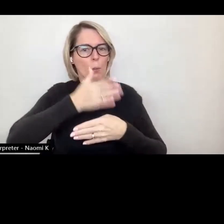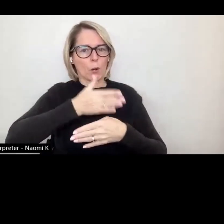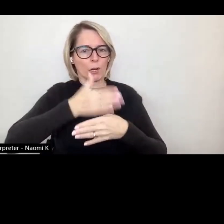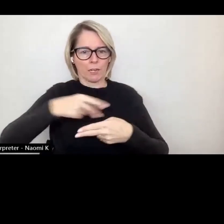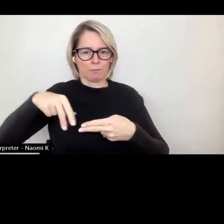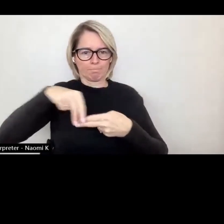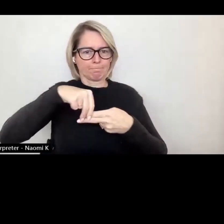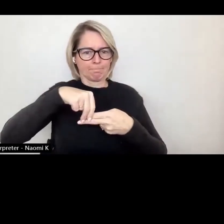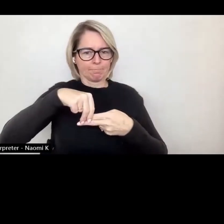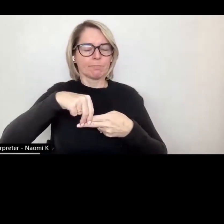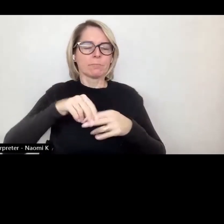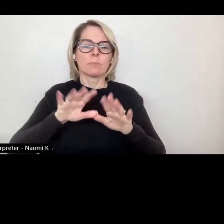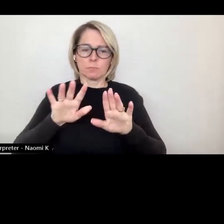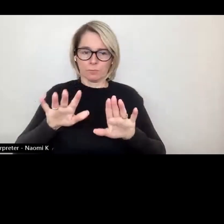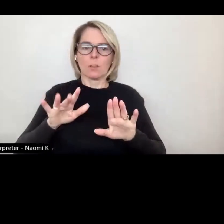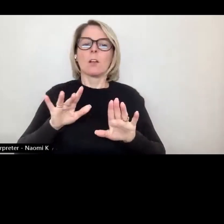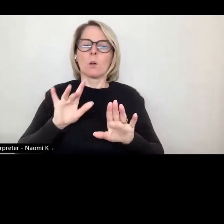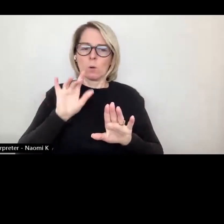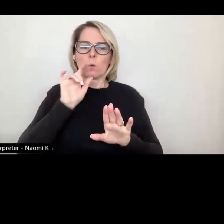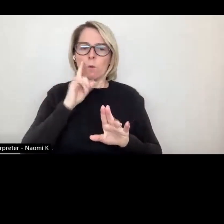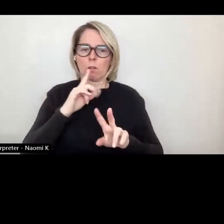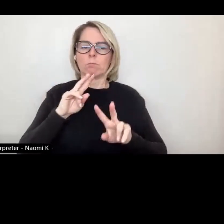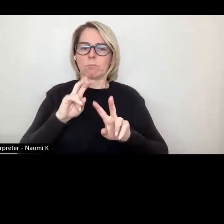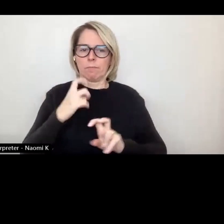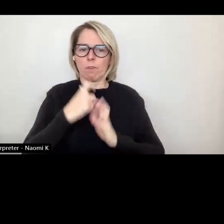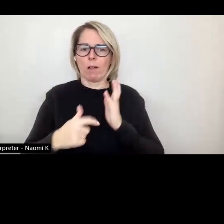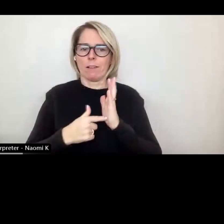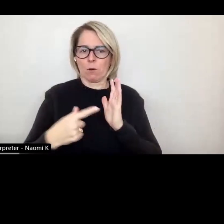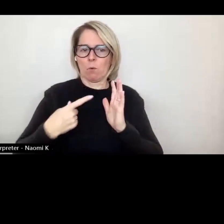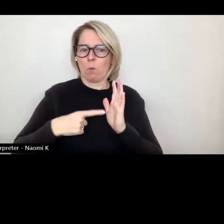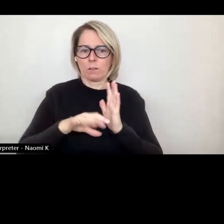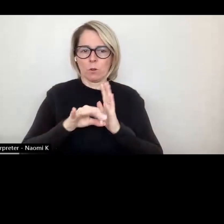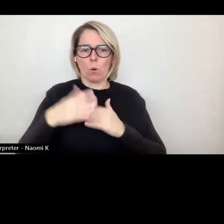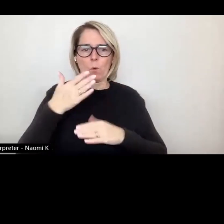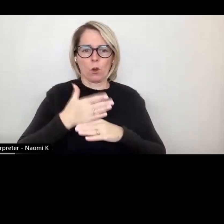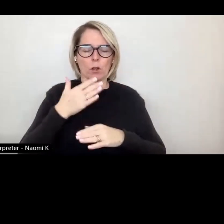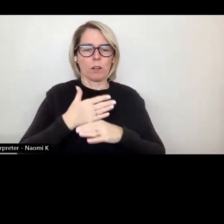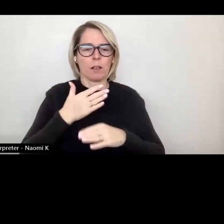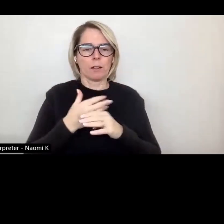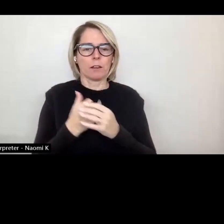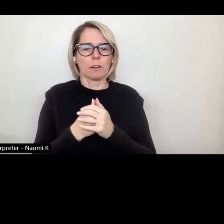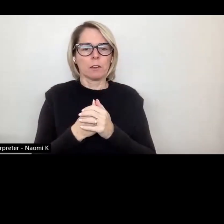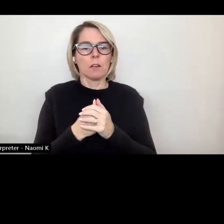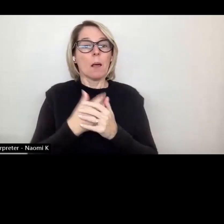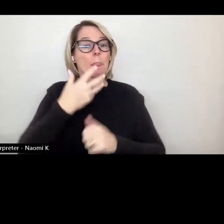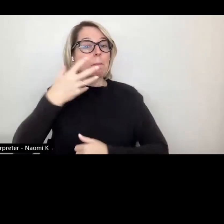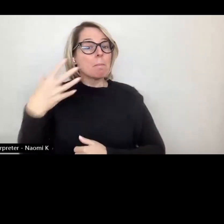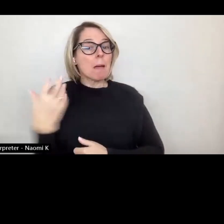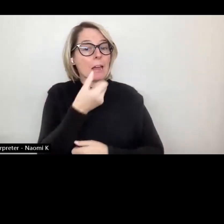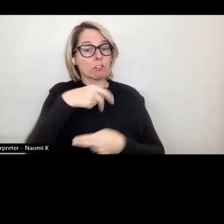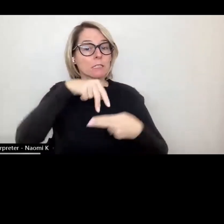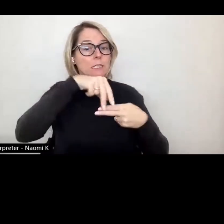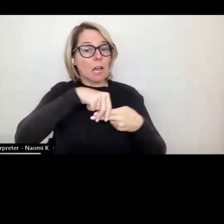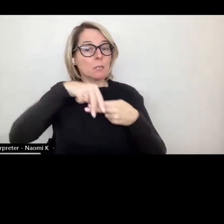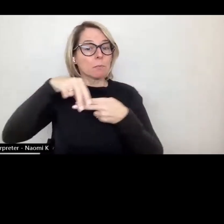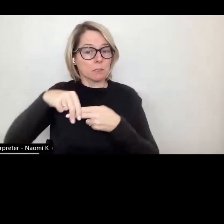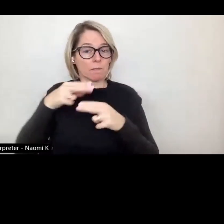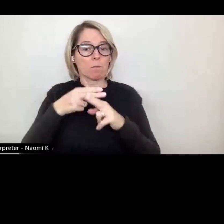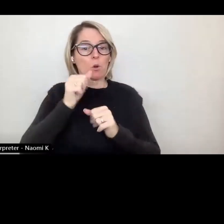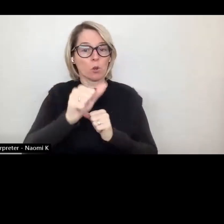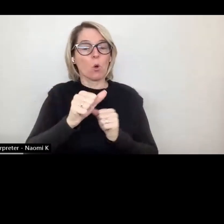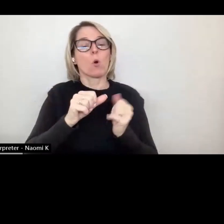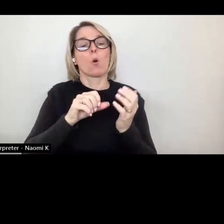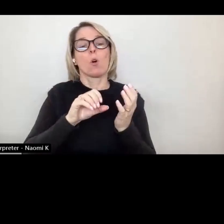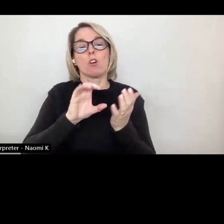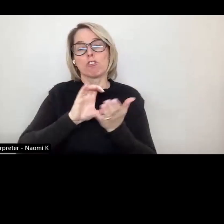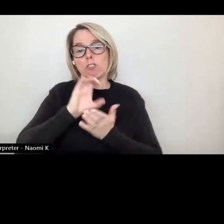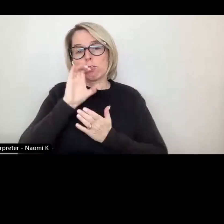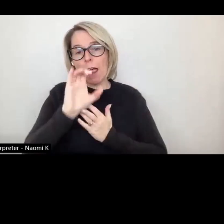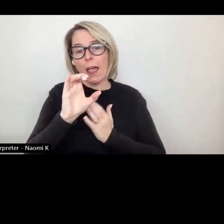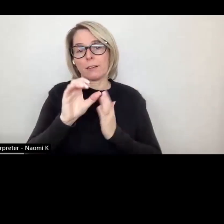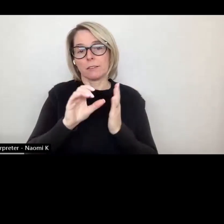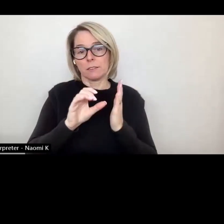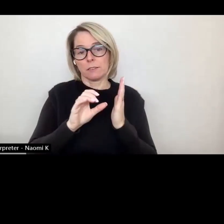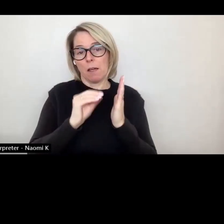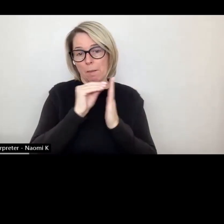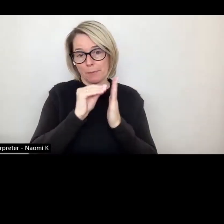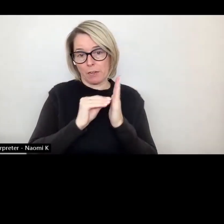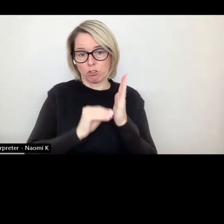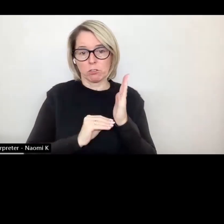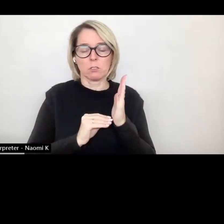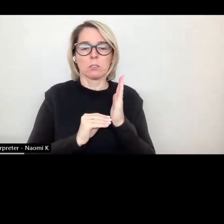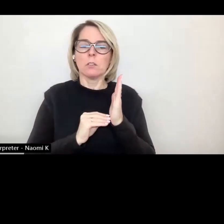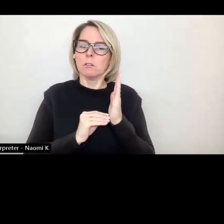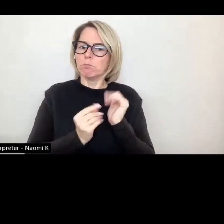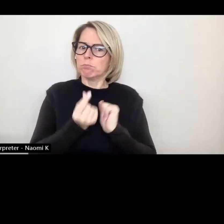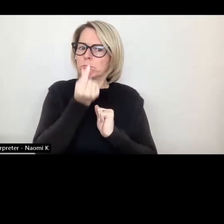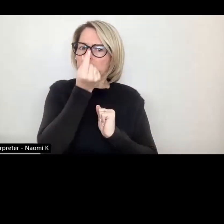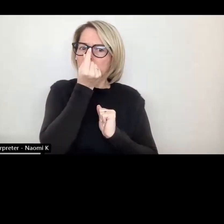As I understand it, the mandatory attachments that we require for the Grant application are available and able to be accessed, but we will check into that.